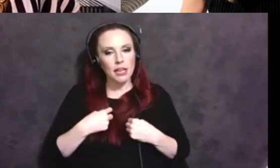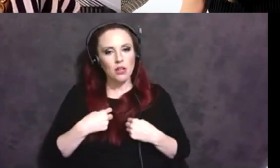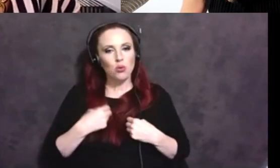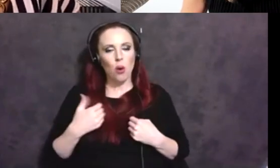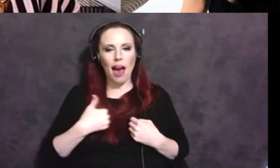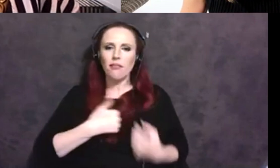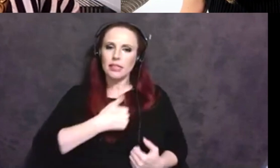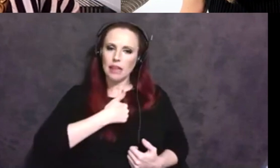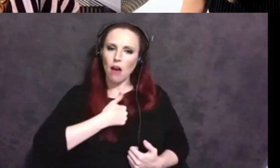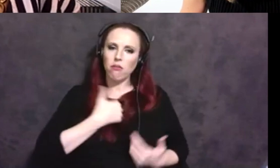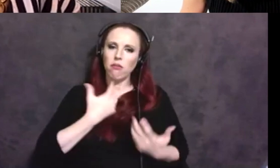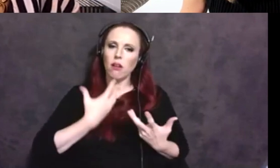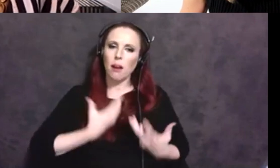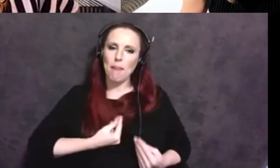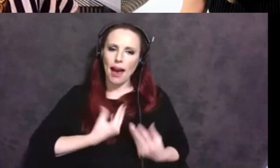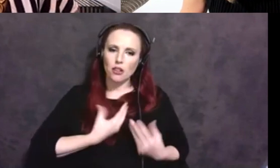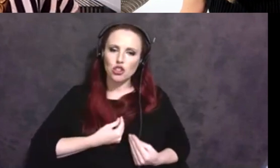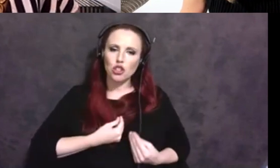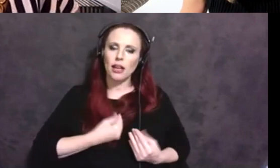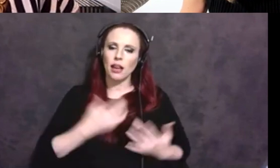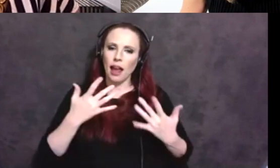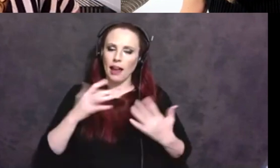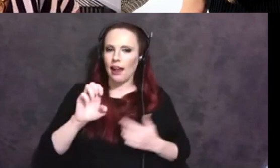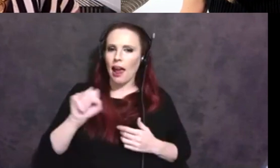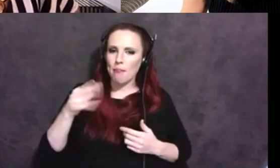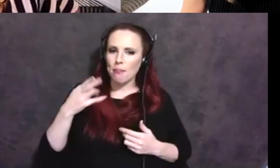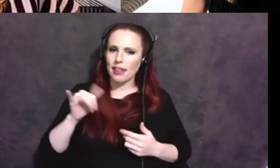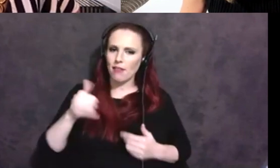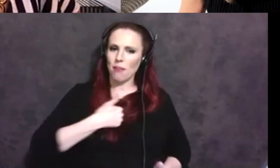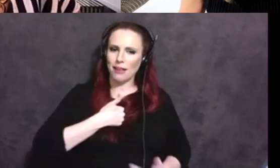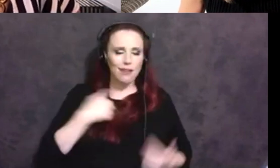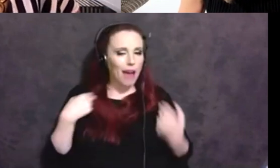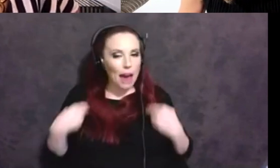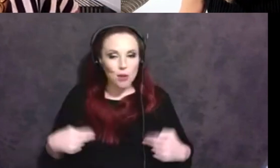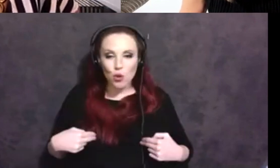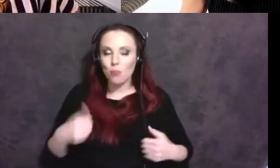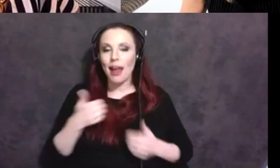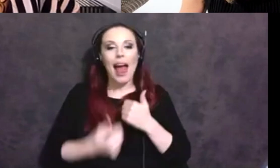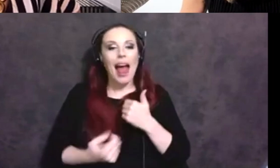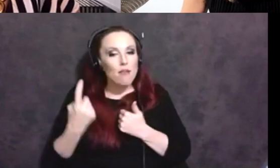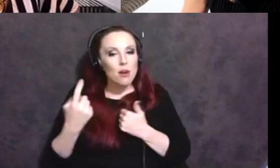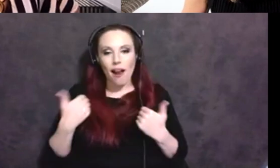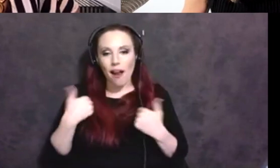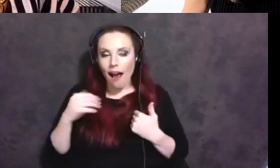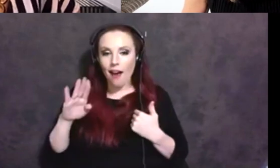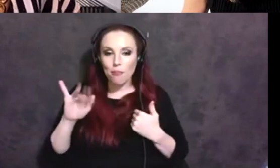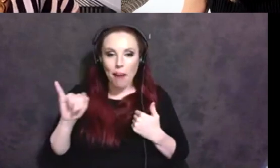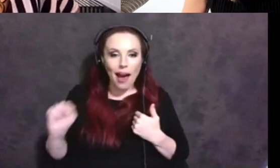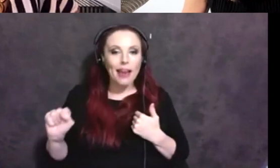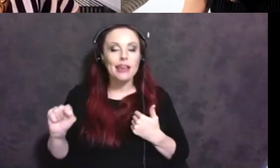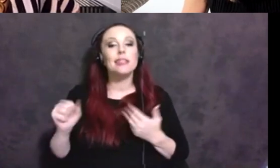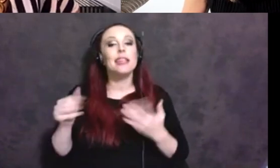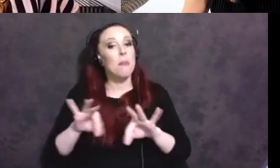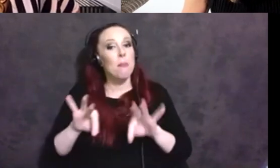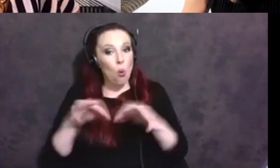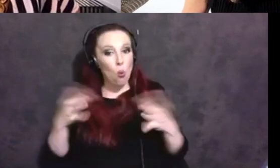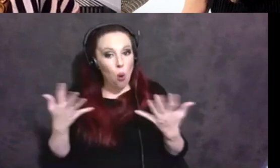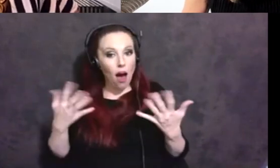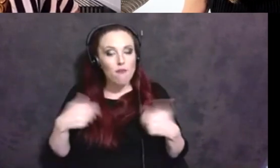so, I came home, and this was a moment for me to engage in self-compassion, and empathy,